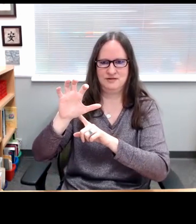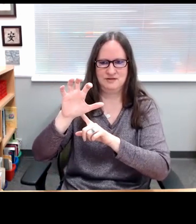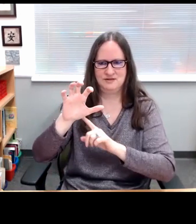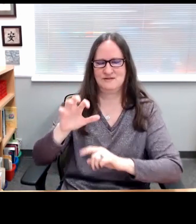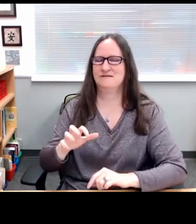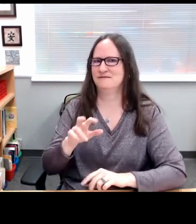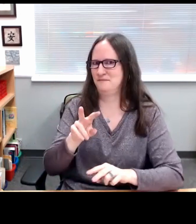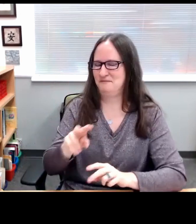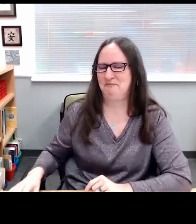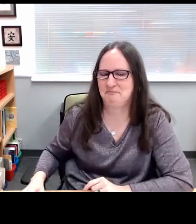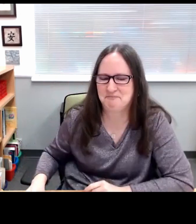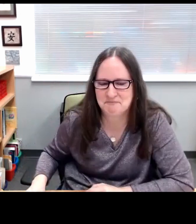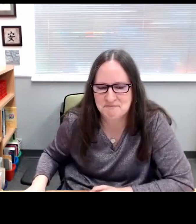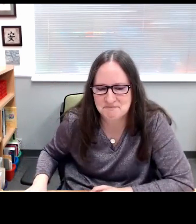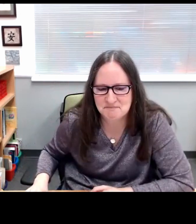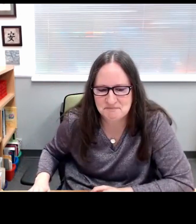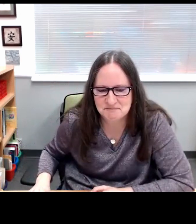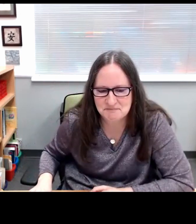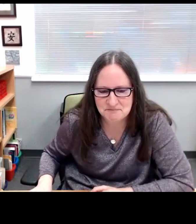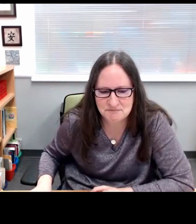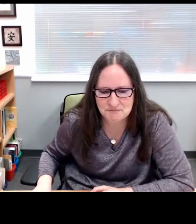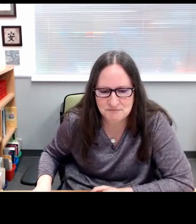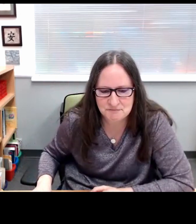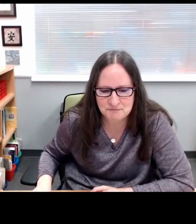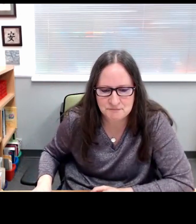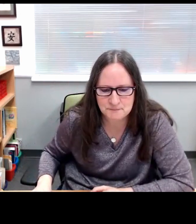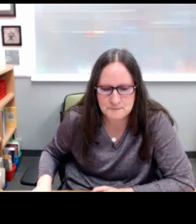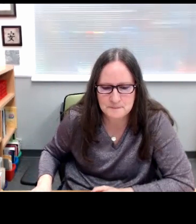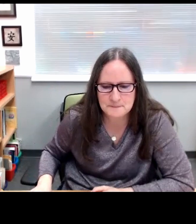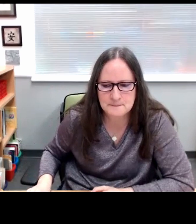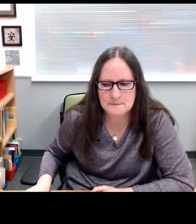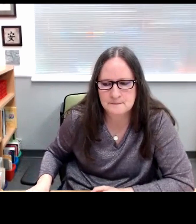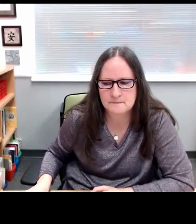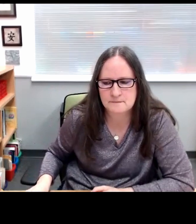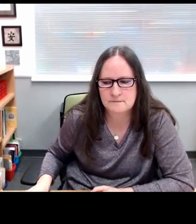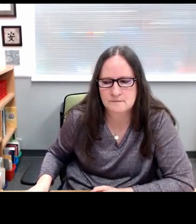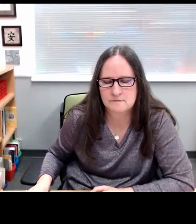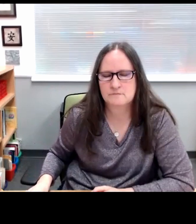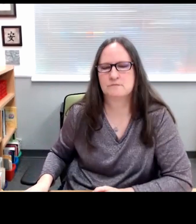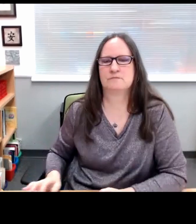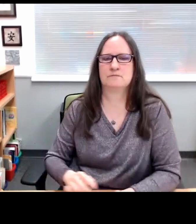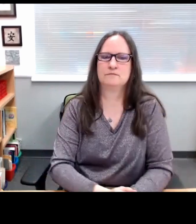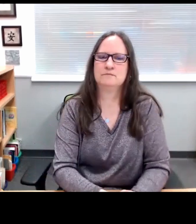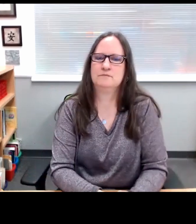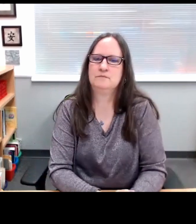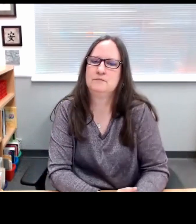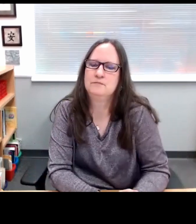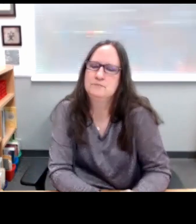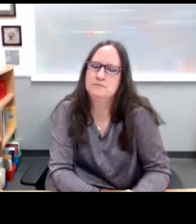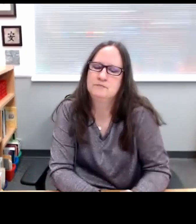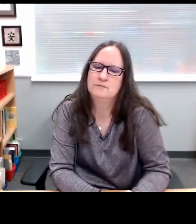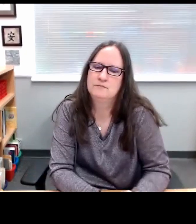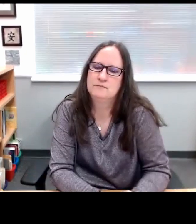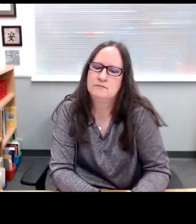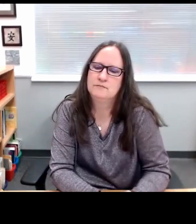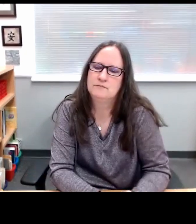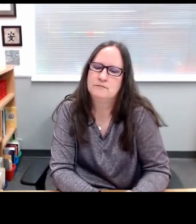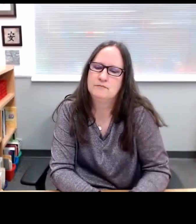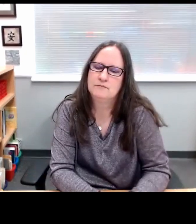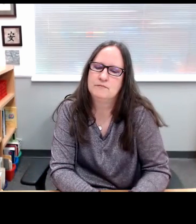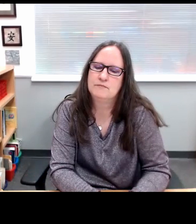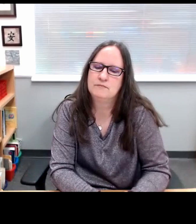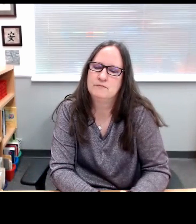with a claw shape. With